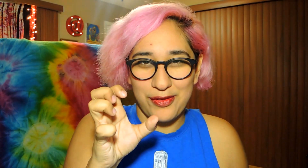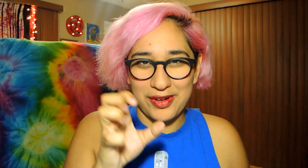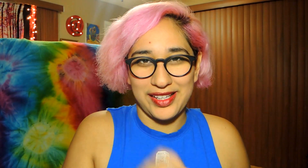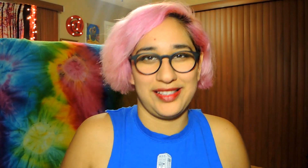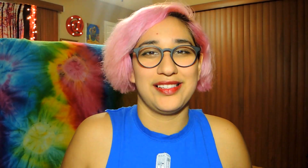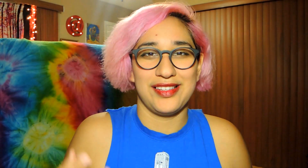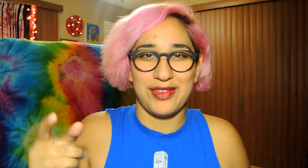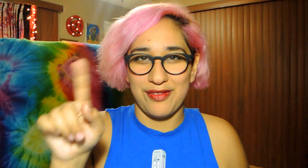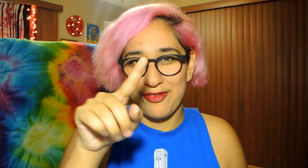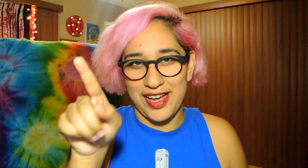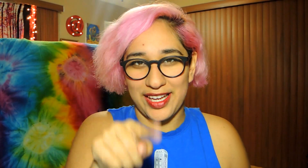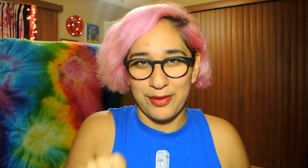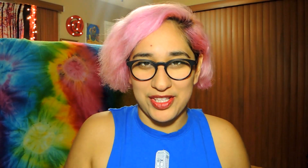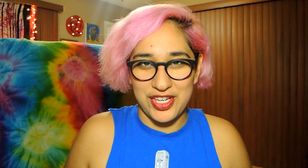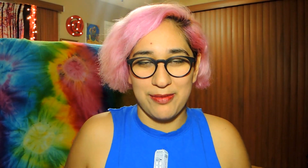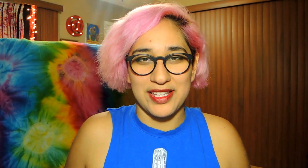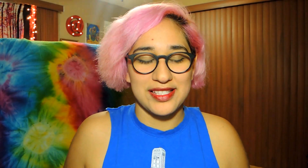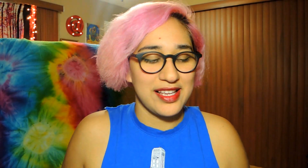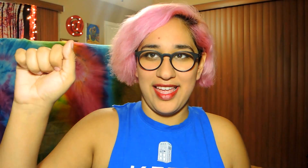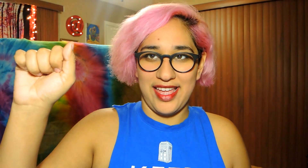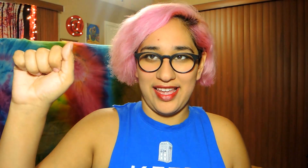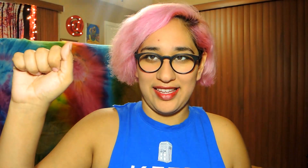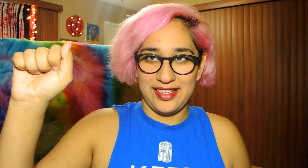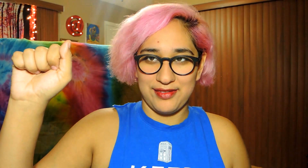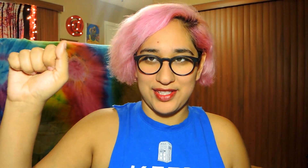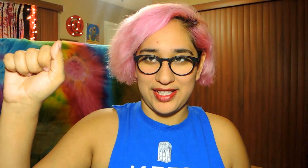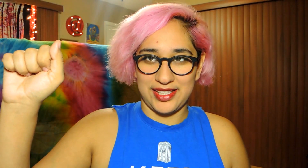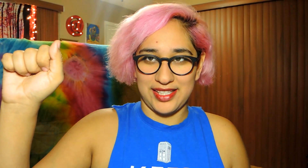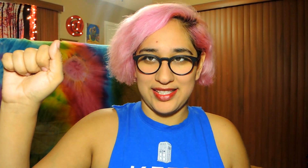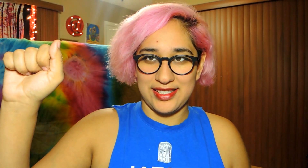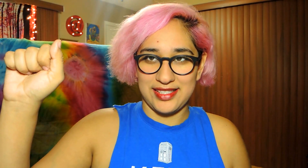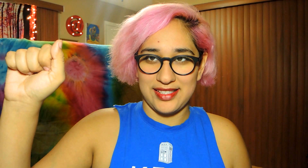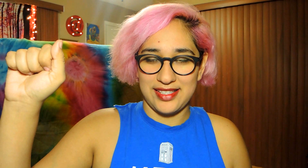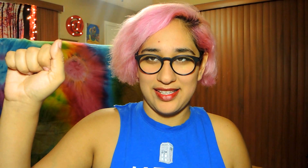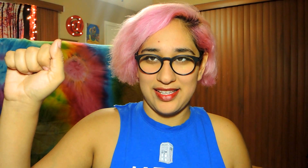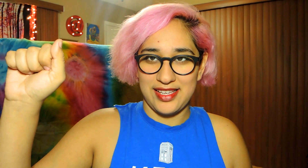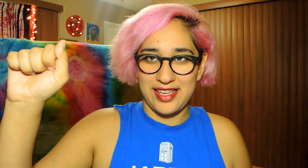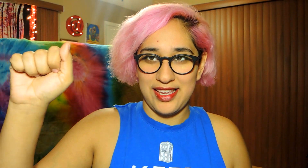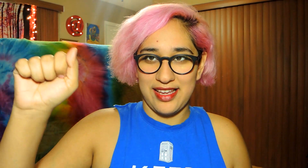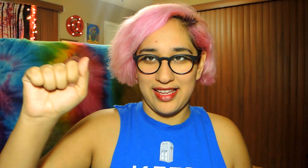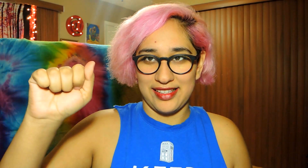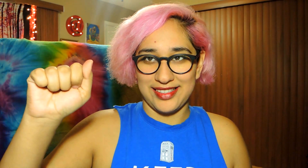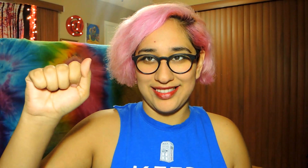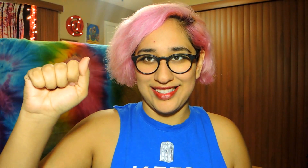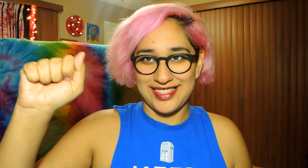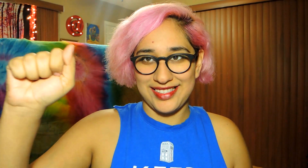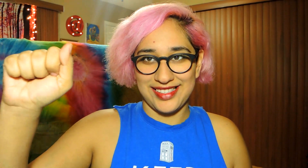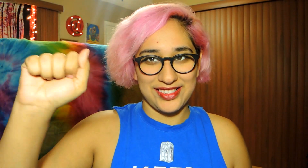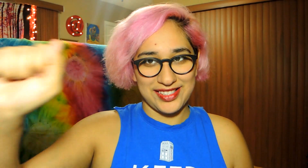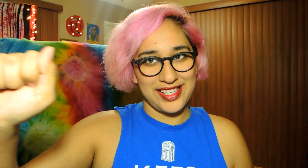for it, you can find where the shape is. "A", which is like this, and it doesn't.. it just kinda